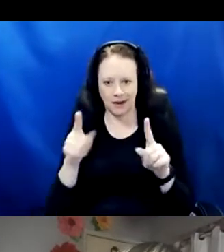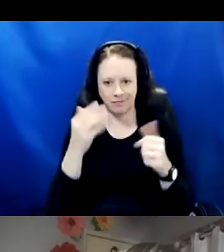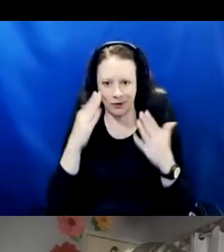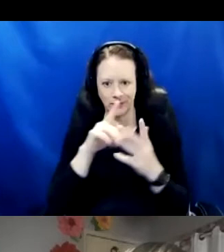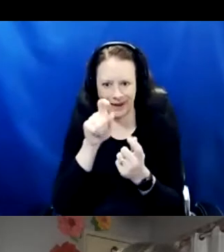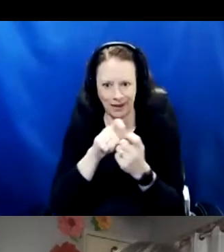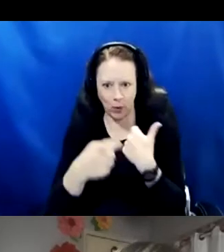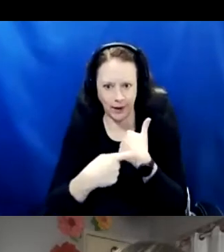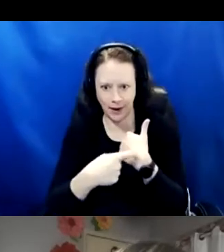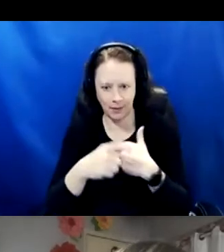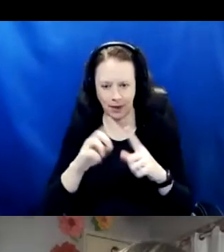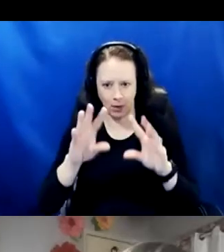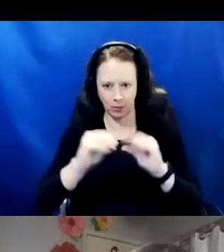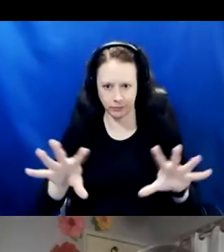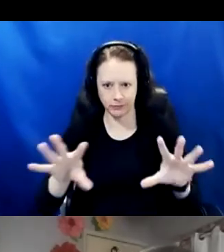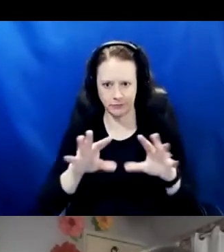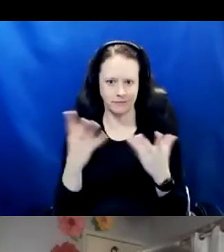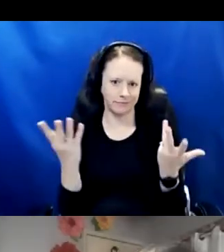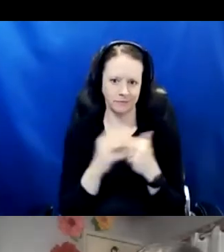when they're, the appointments are going to be released.